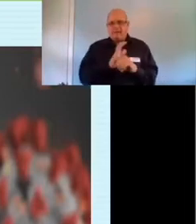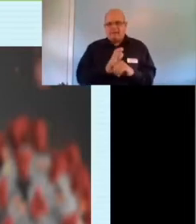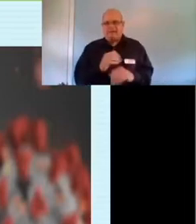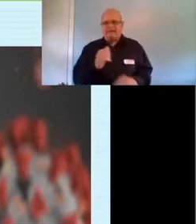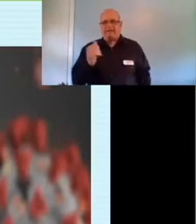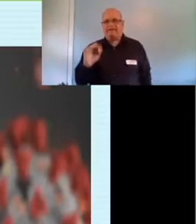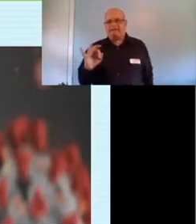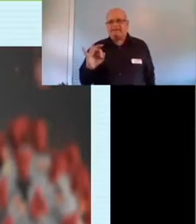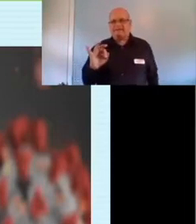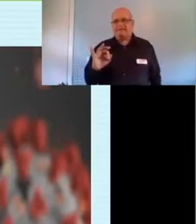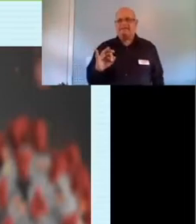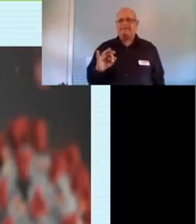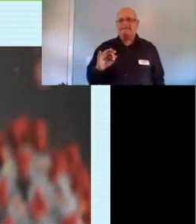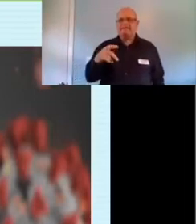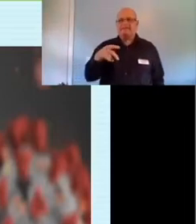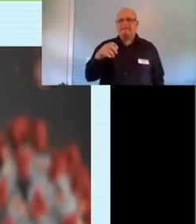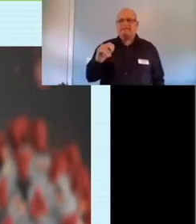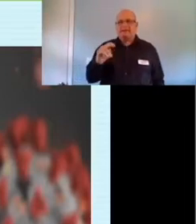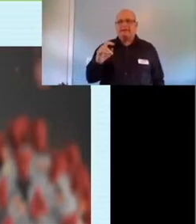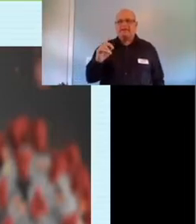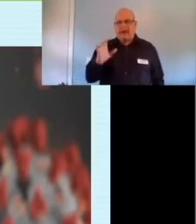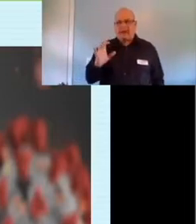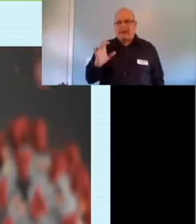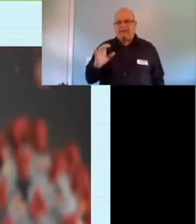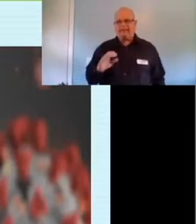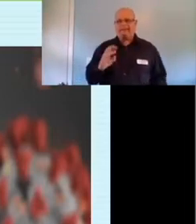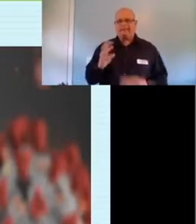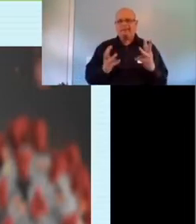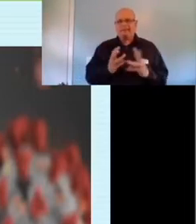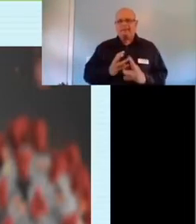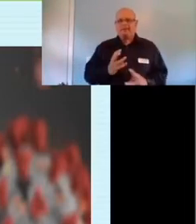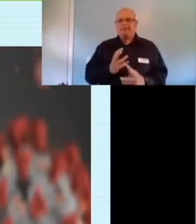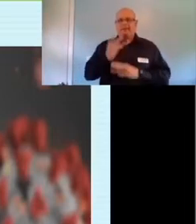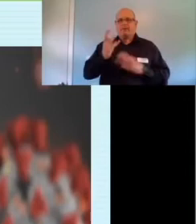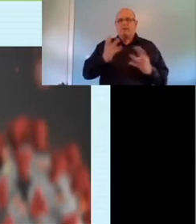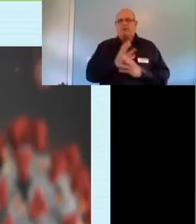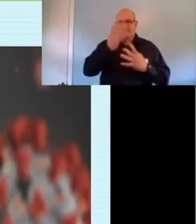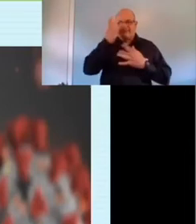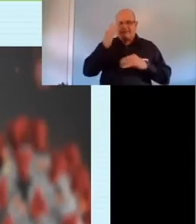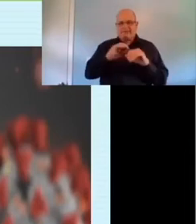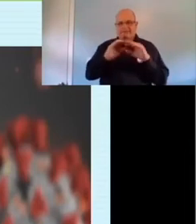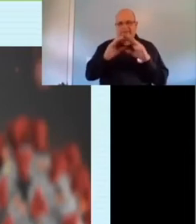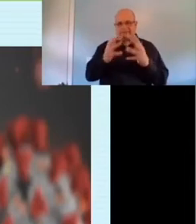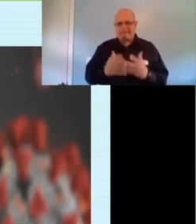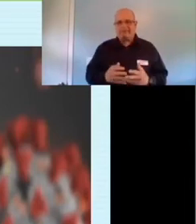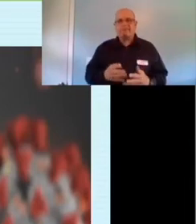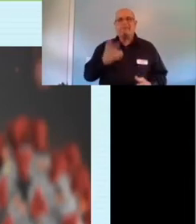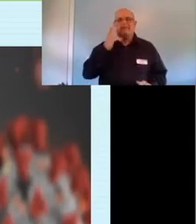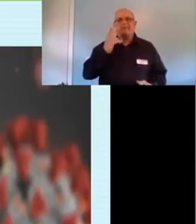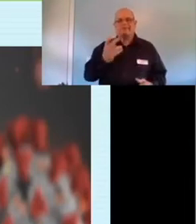pandemic has been around and I think we are going to continue to see an increase in that,